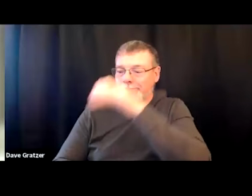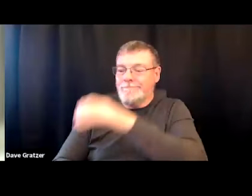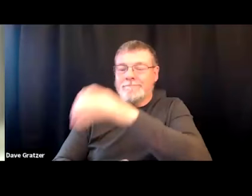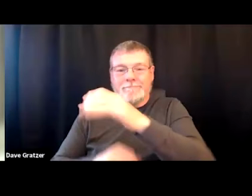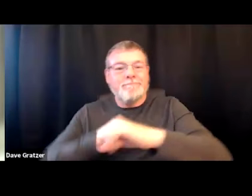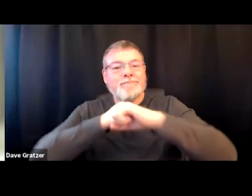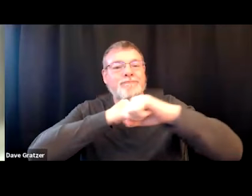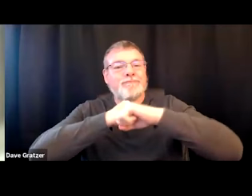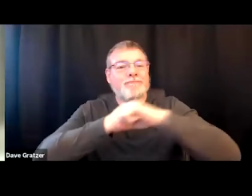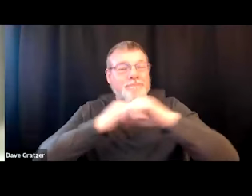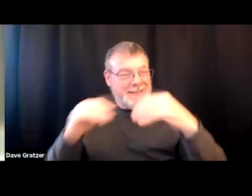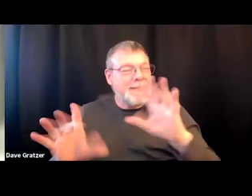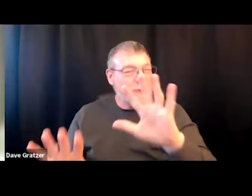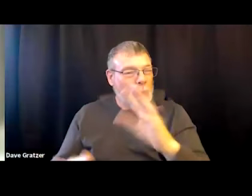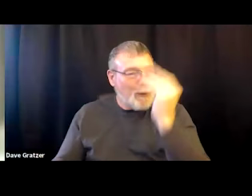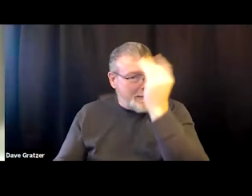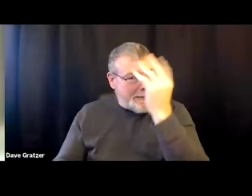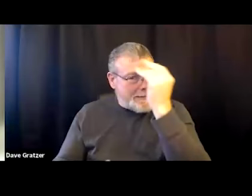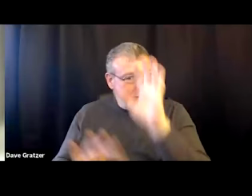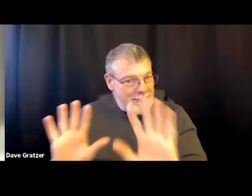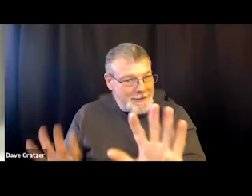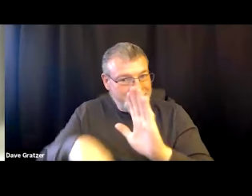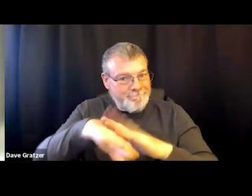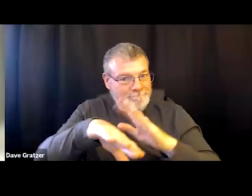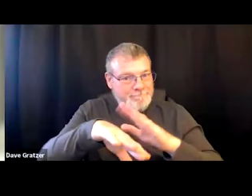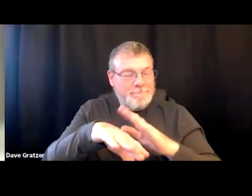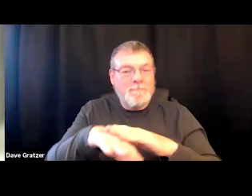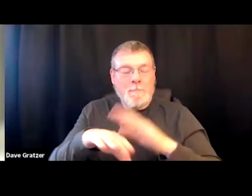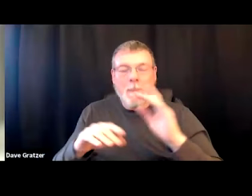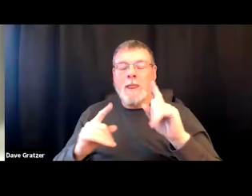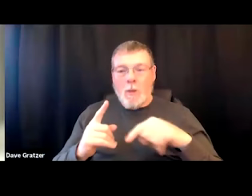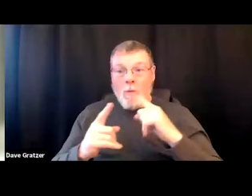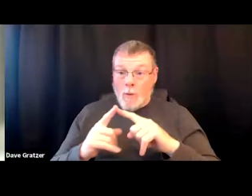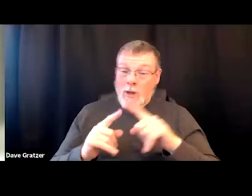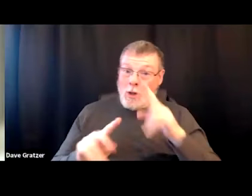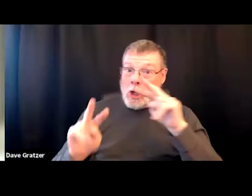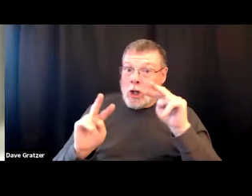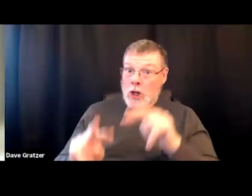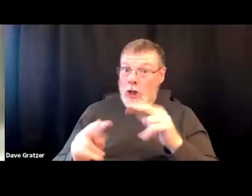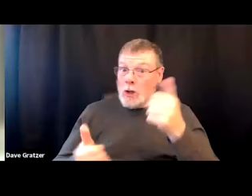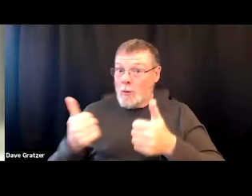So just some considerations to keep in mind here as we look at which instruments to use.